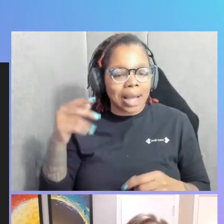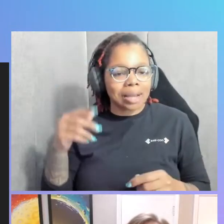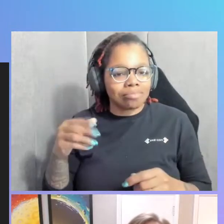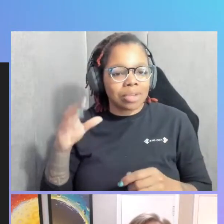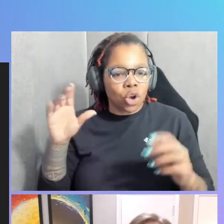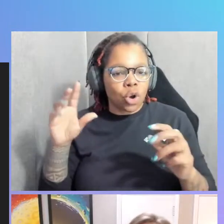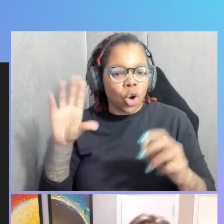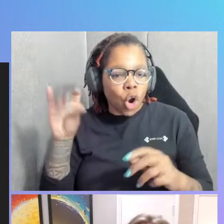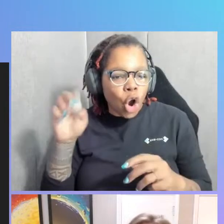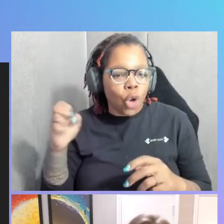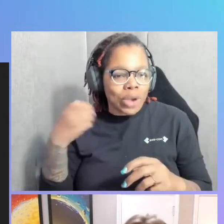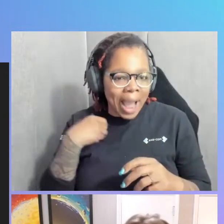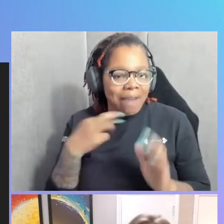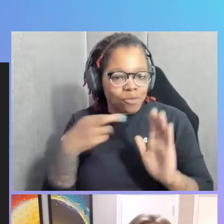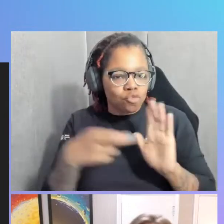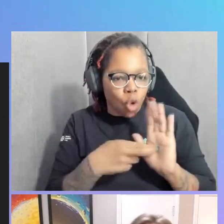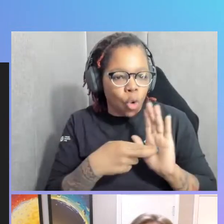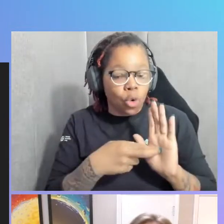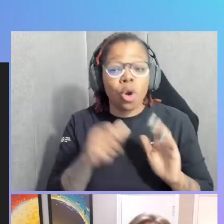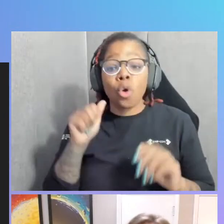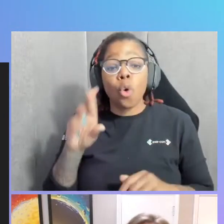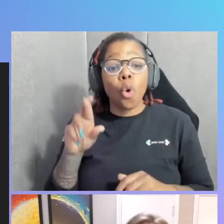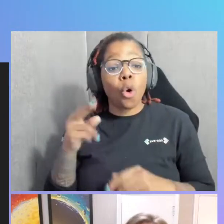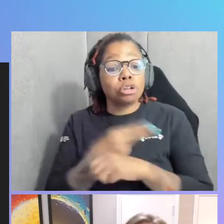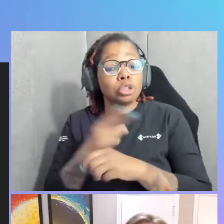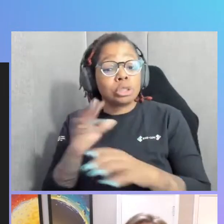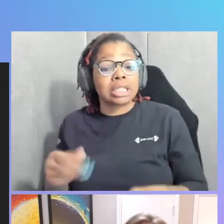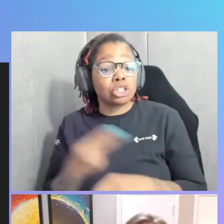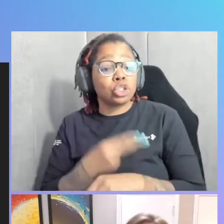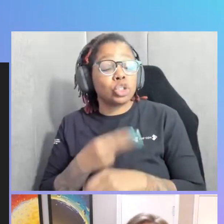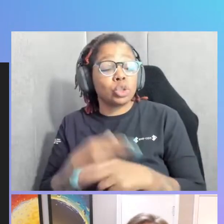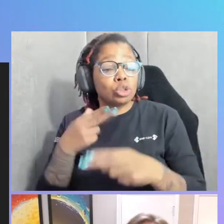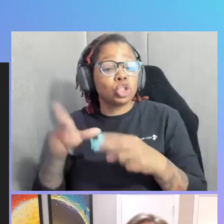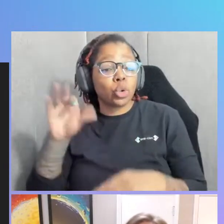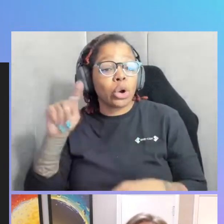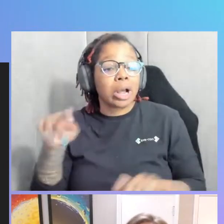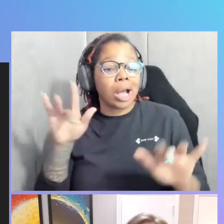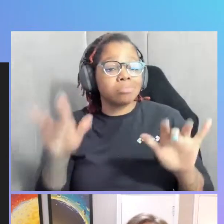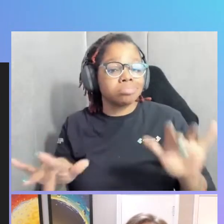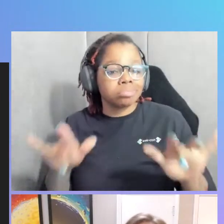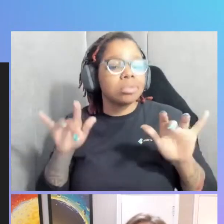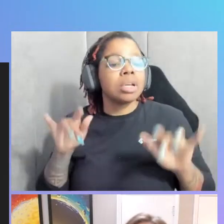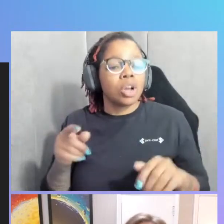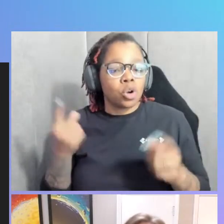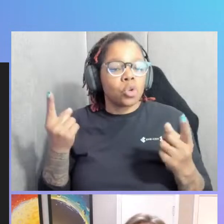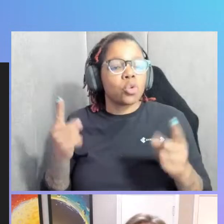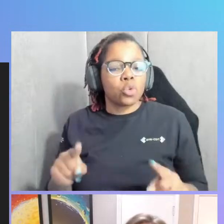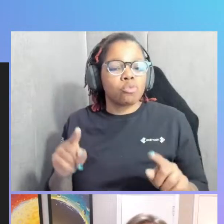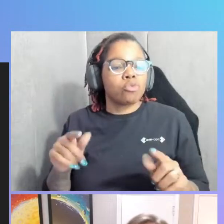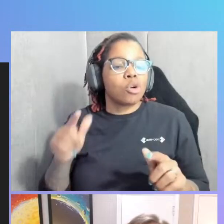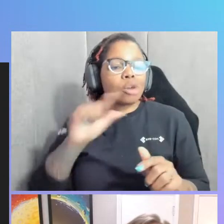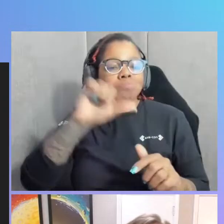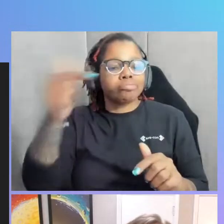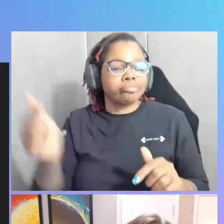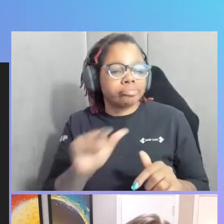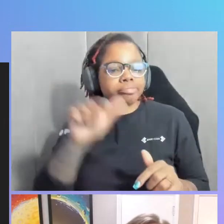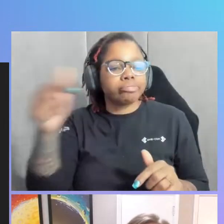also use some keyboard shortcuts when they're using screen readers to cycle directly